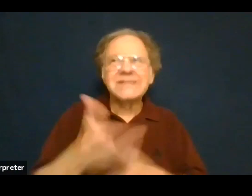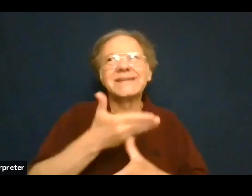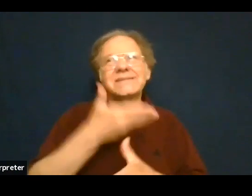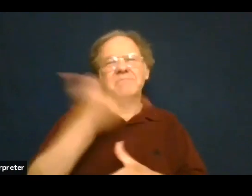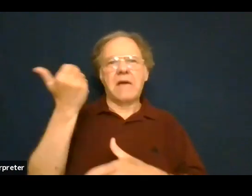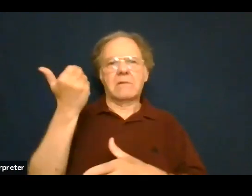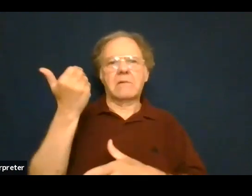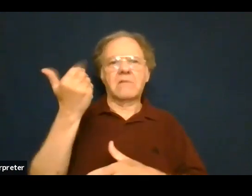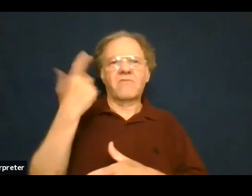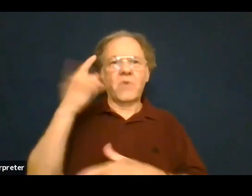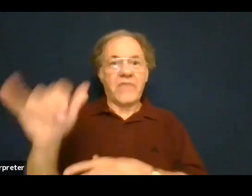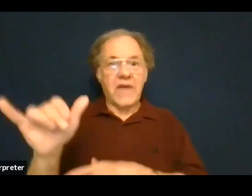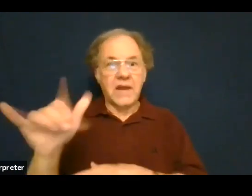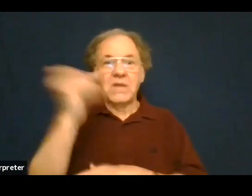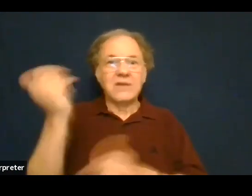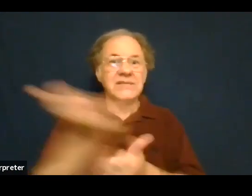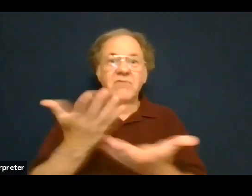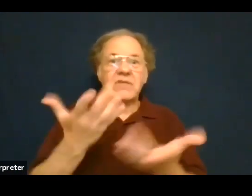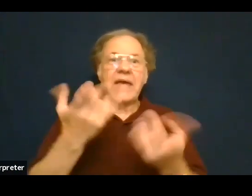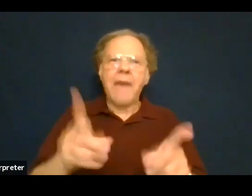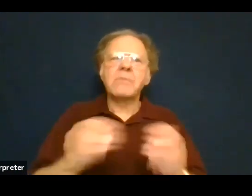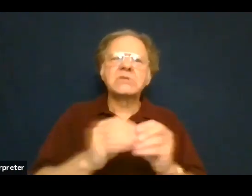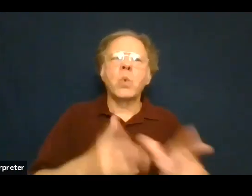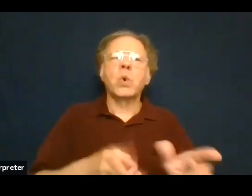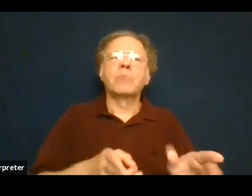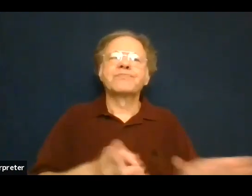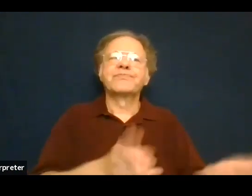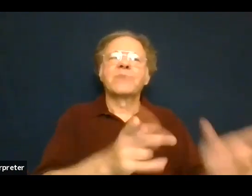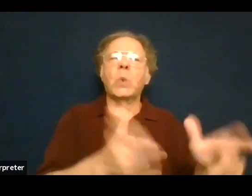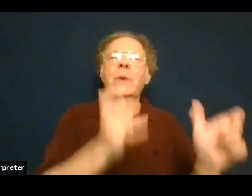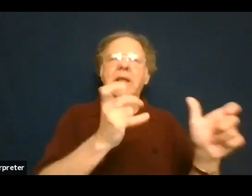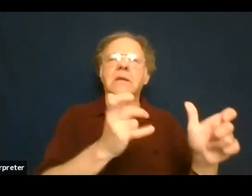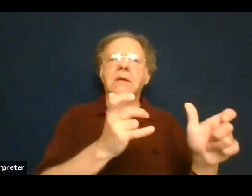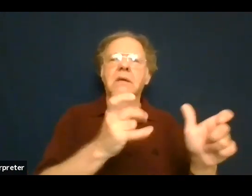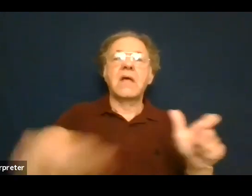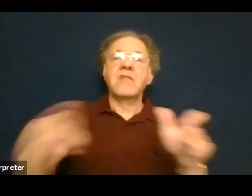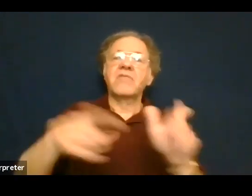seems to grow much faster. And they do show more of a retinal phenotype